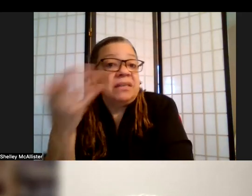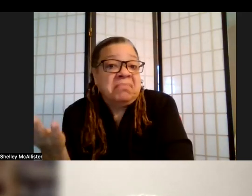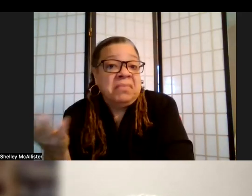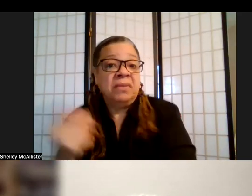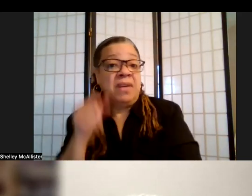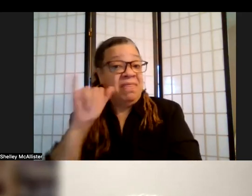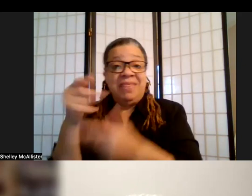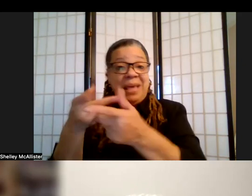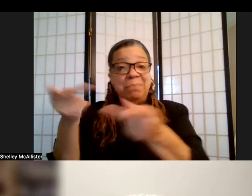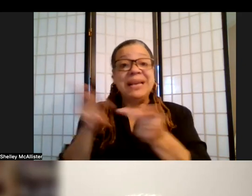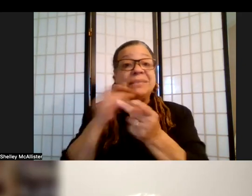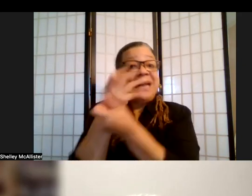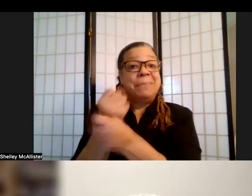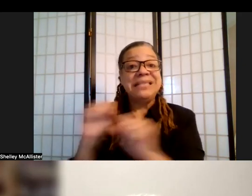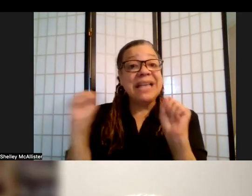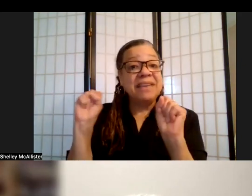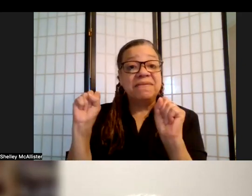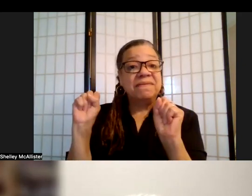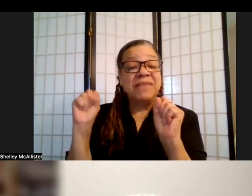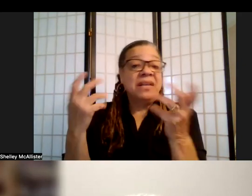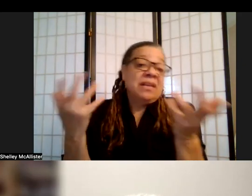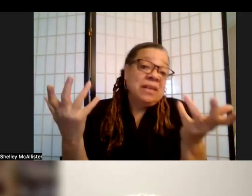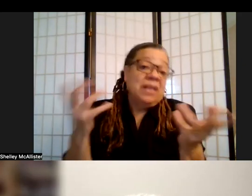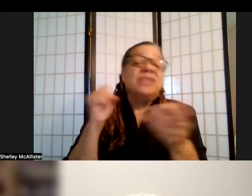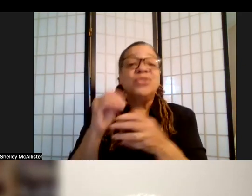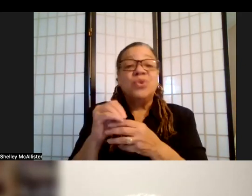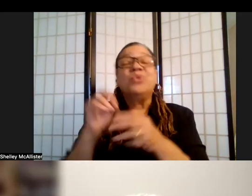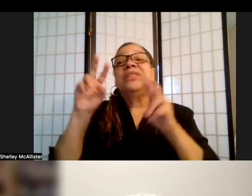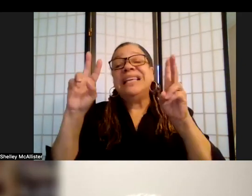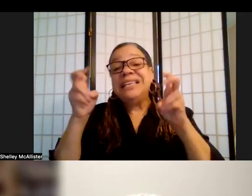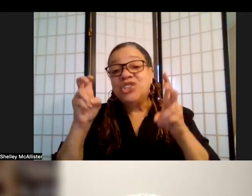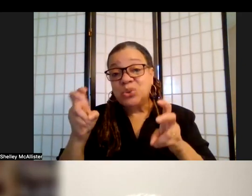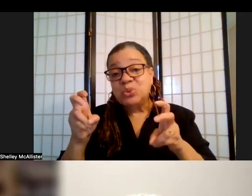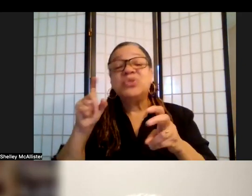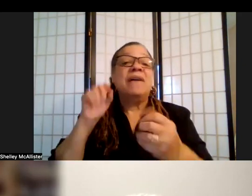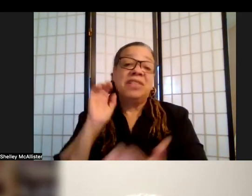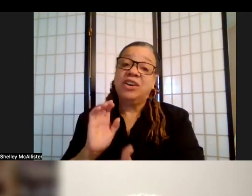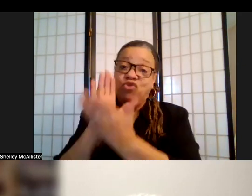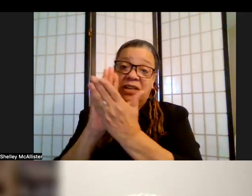may not be safe. So, if you're able to address those things, there are plenty of people who would be interested in sort of